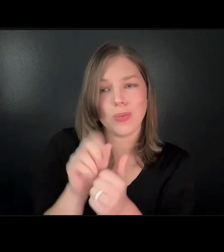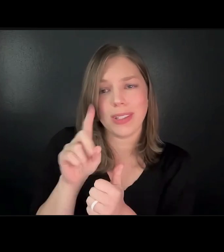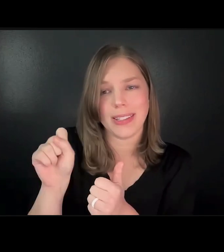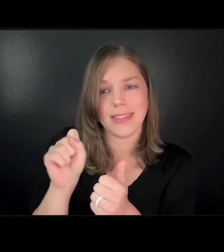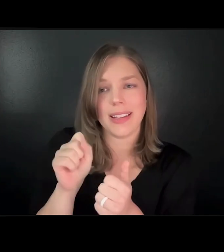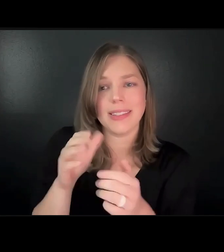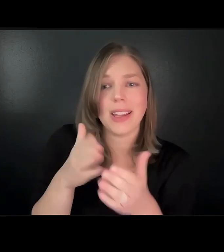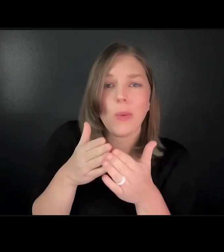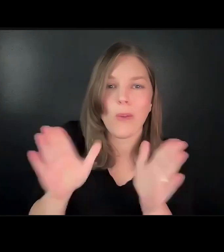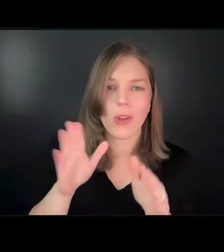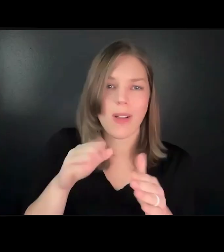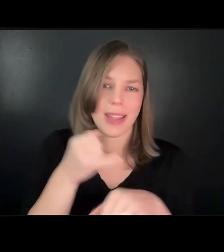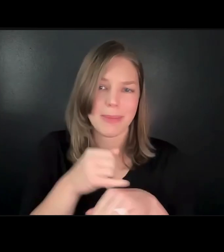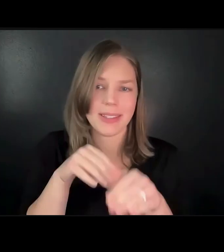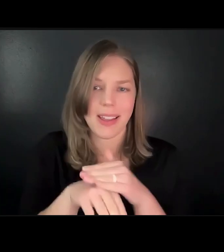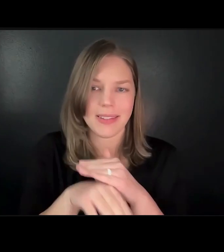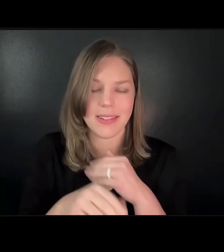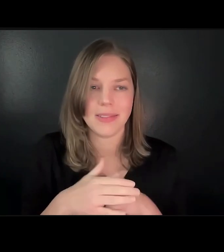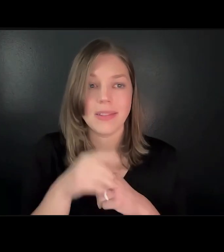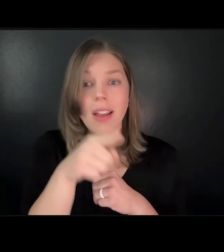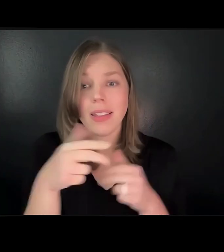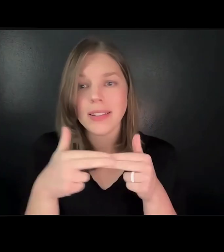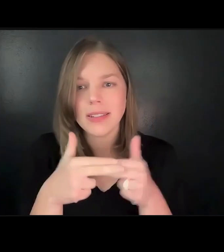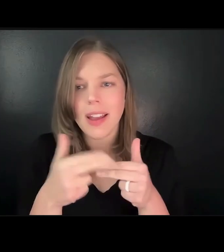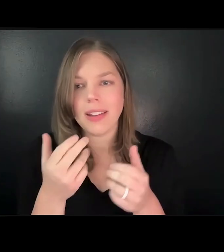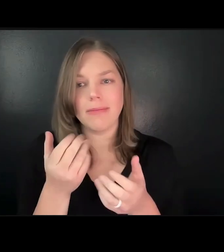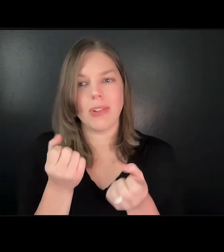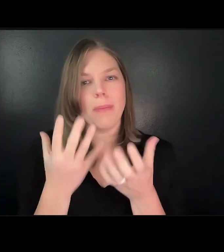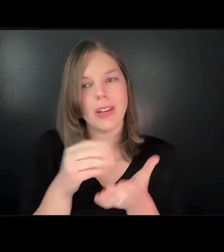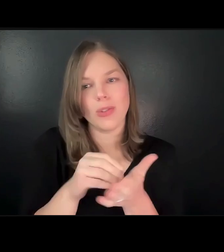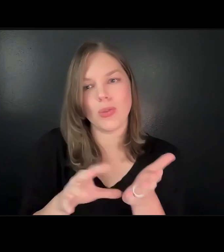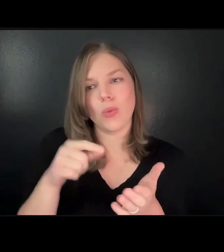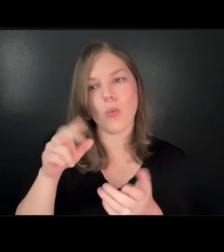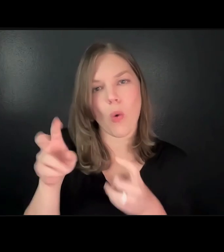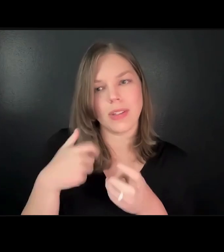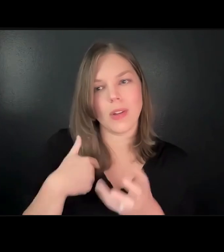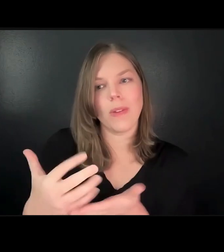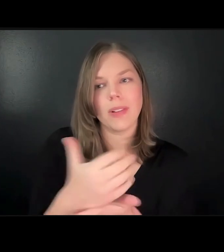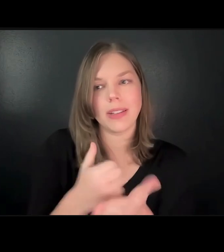regarding relationships with DSS and overall campus access. Here on the slide are some student quotes